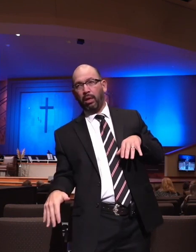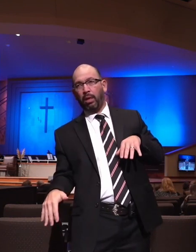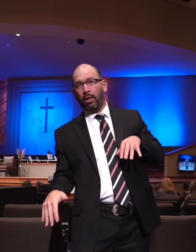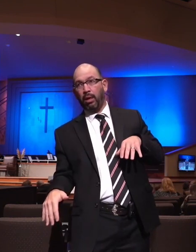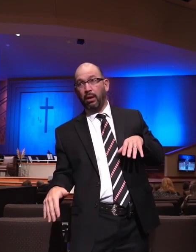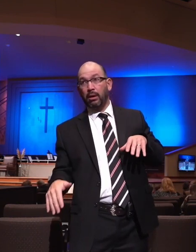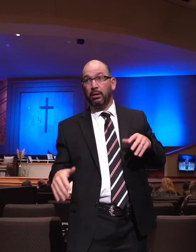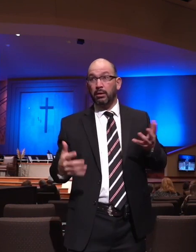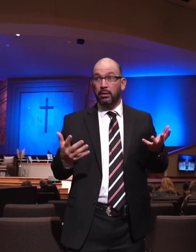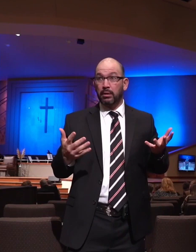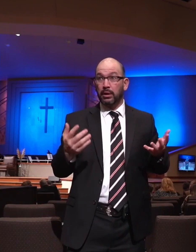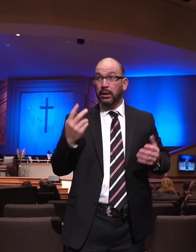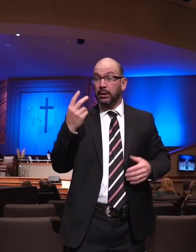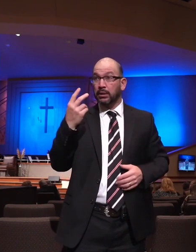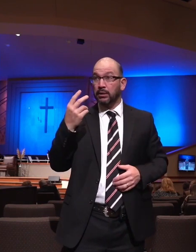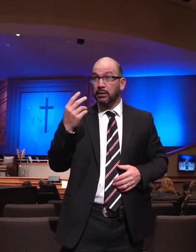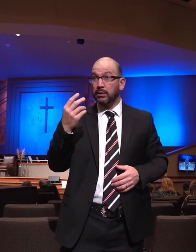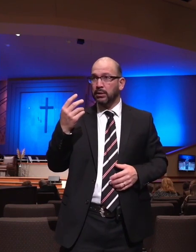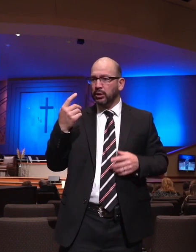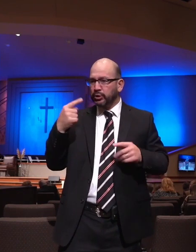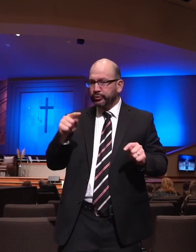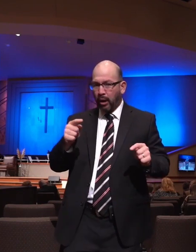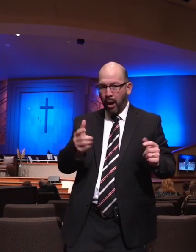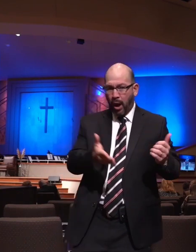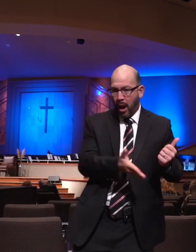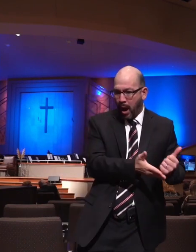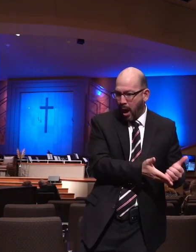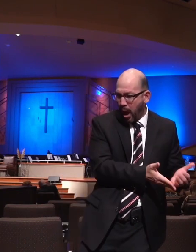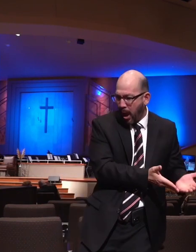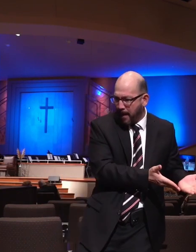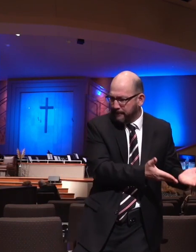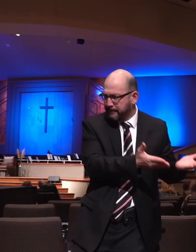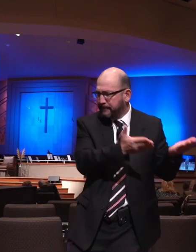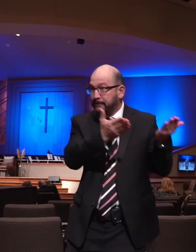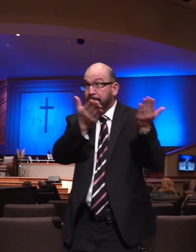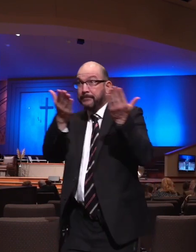they sought it means so one of the means is that SOS